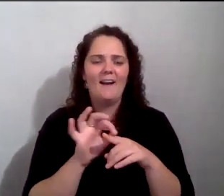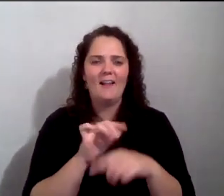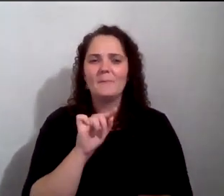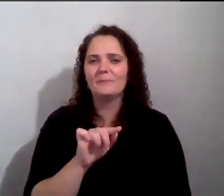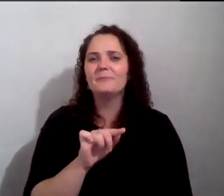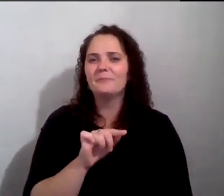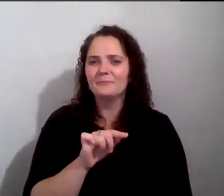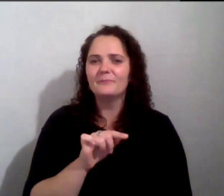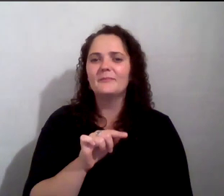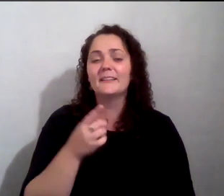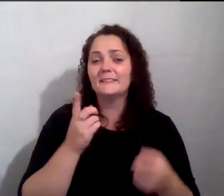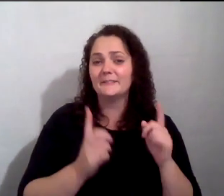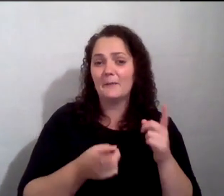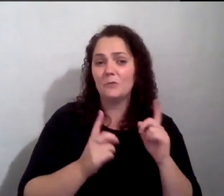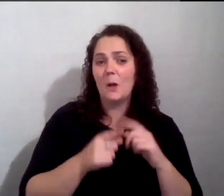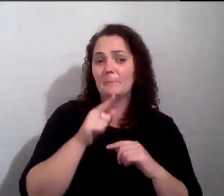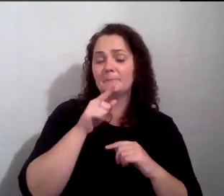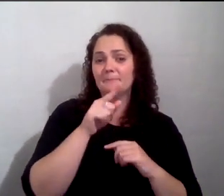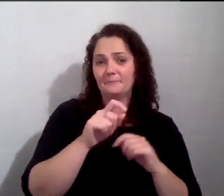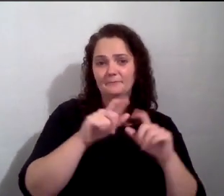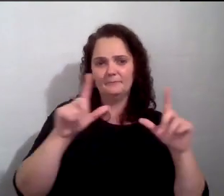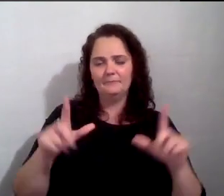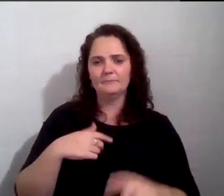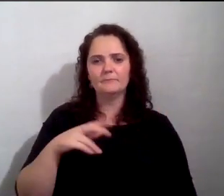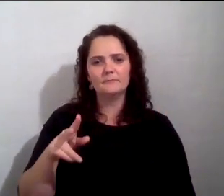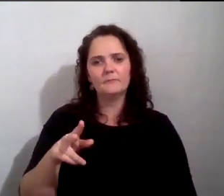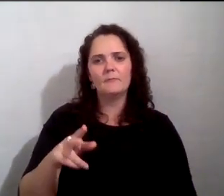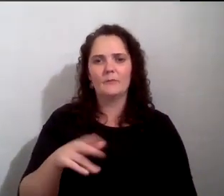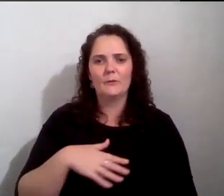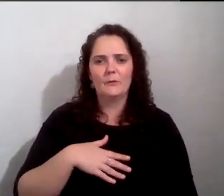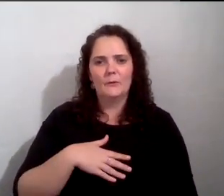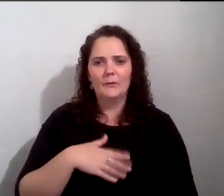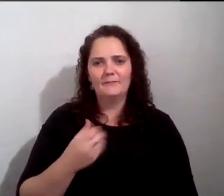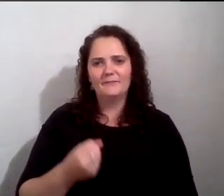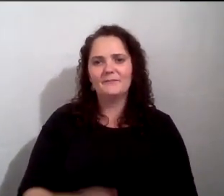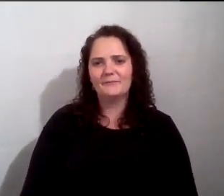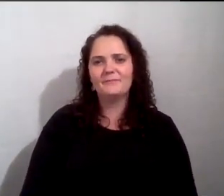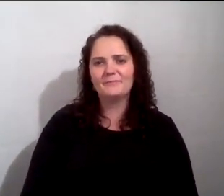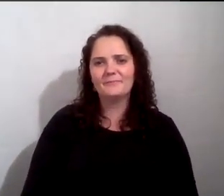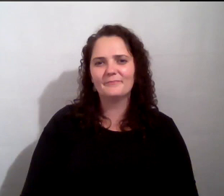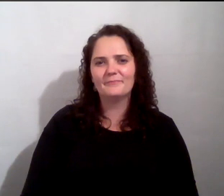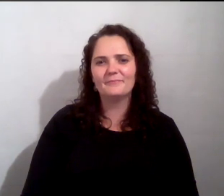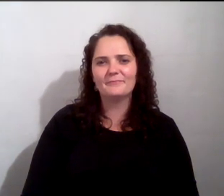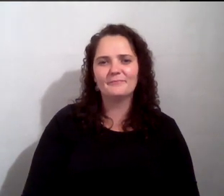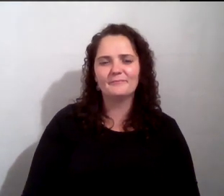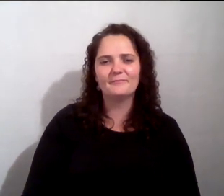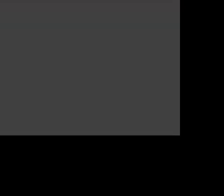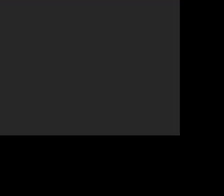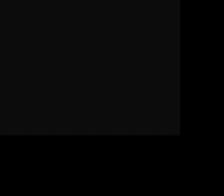and always can be sometimes confronting, always very visceral experiences.